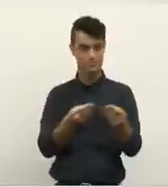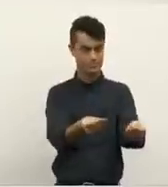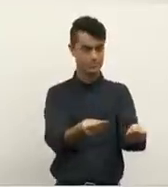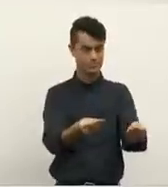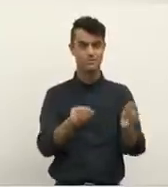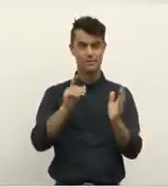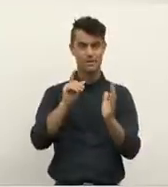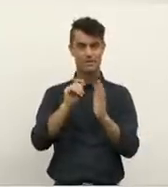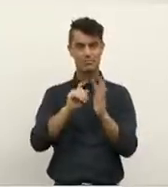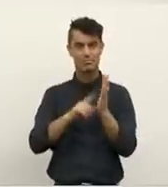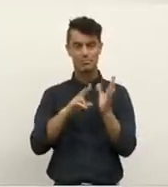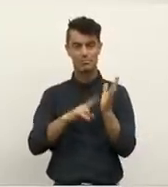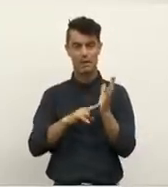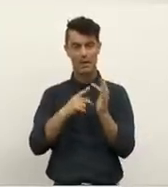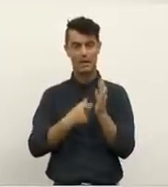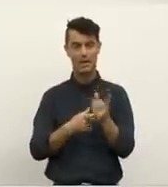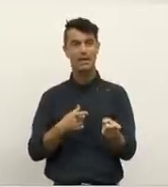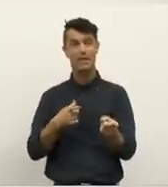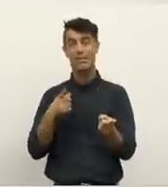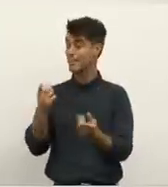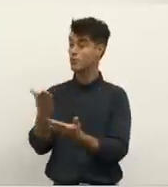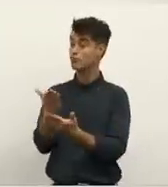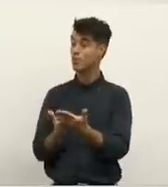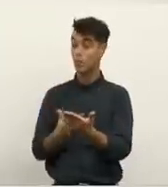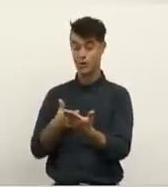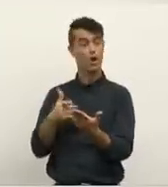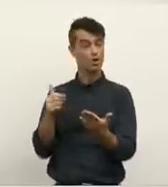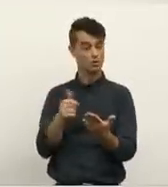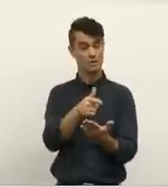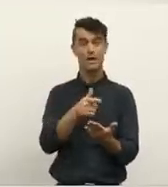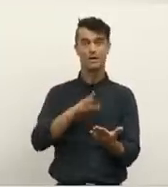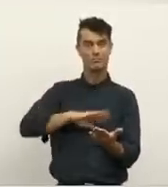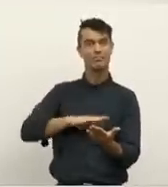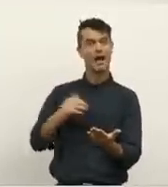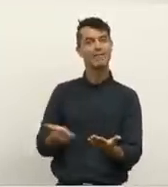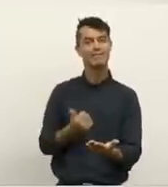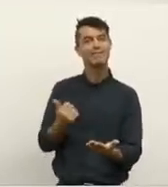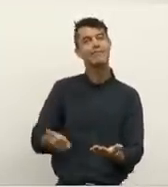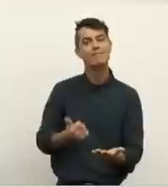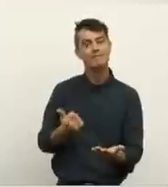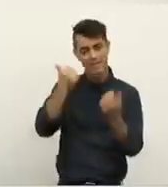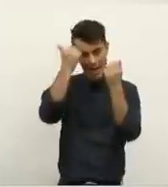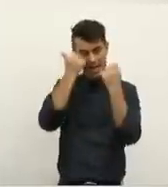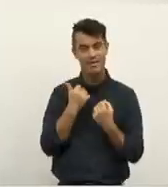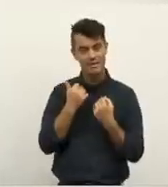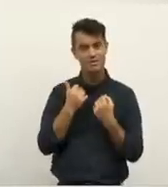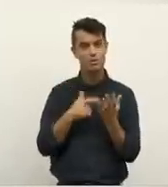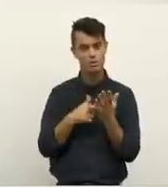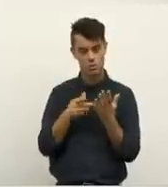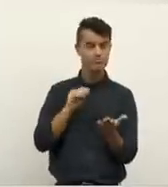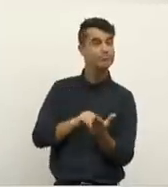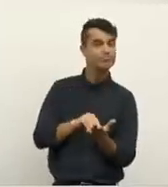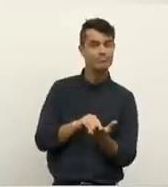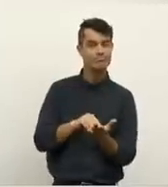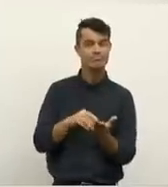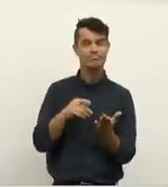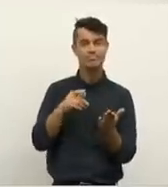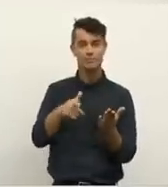from a consistency point is that report should be enough evidence that we need to consider that that's reasonable and necessary.